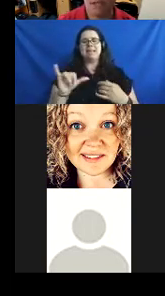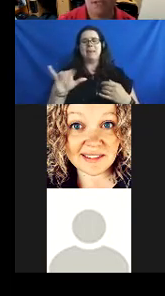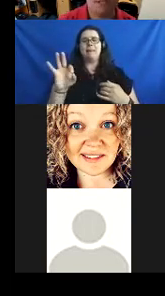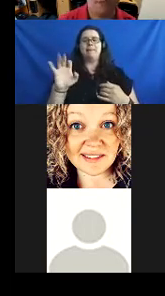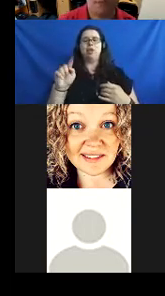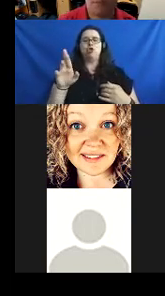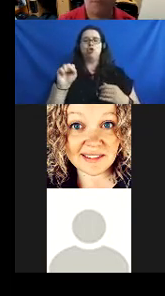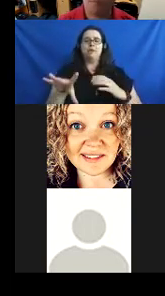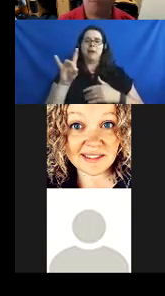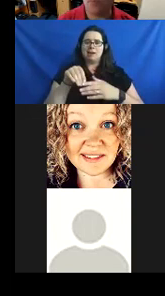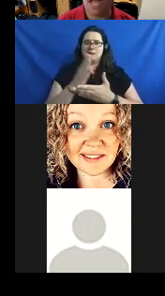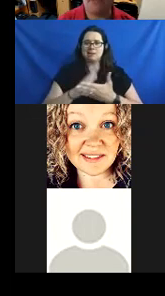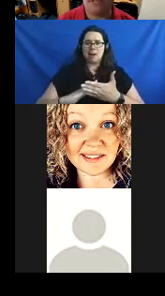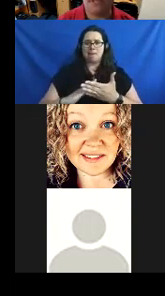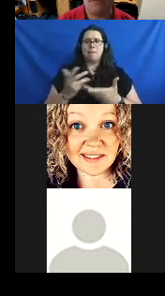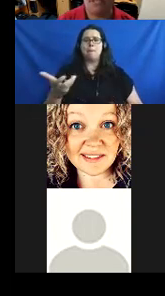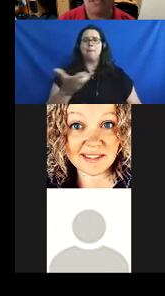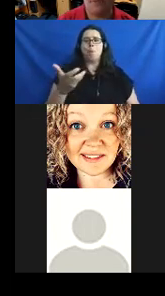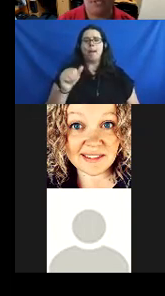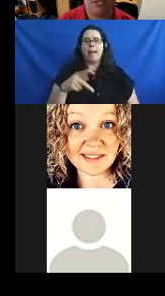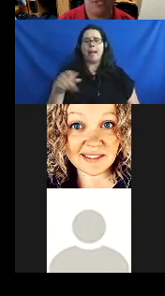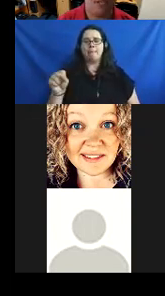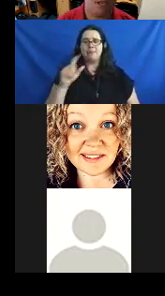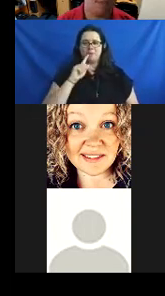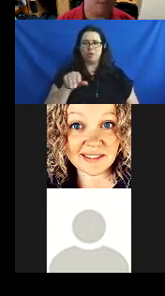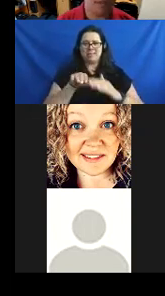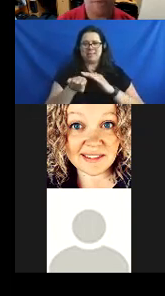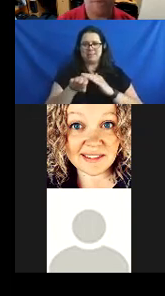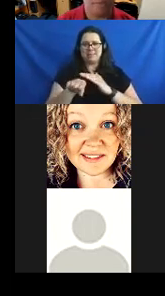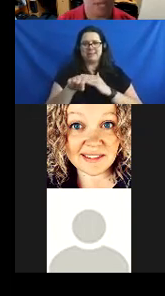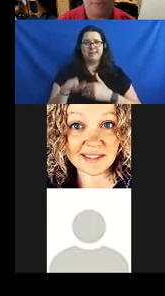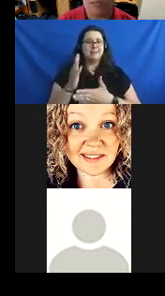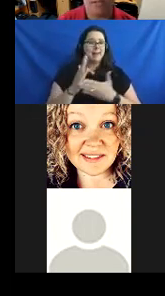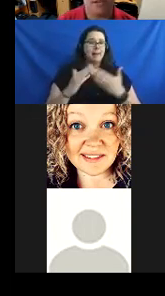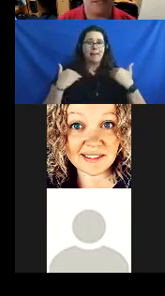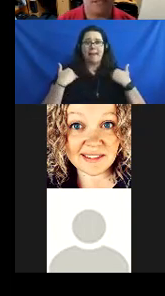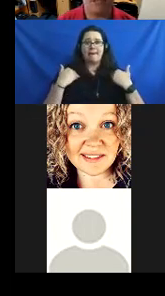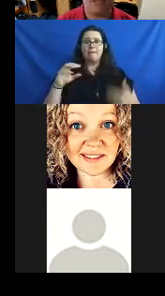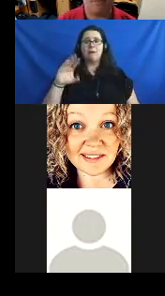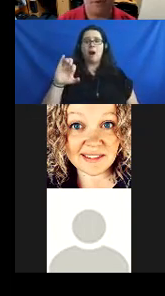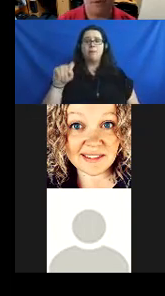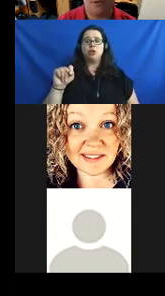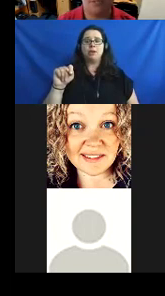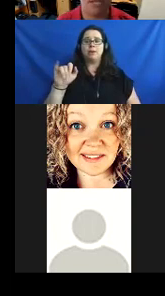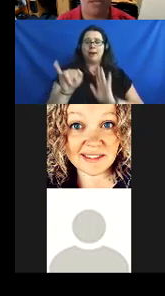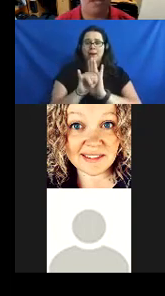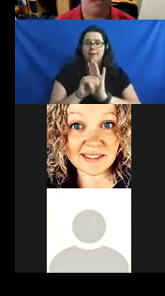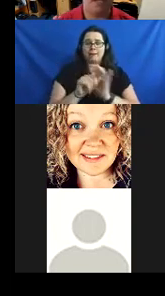IN SOME OF THE MOBILE APPS FOR ACCESSIBILITY. SOME HAVE OBJECT IDENTIFICATION, BAR CODE SCANNING.